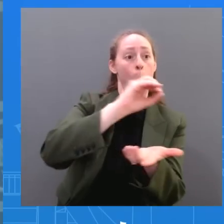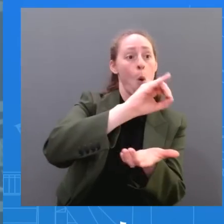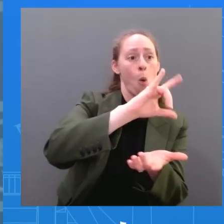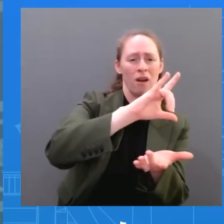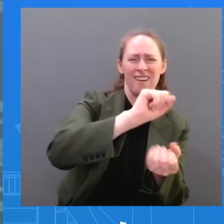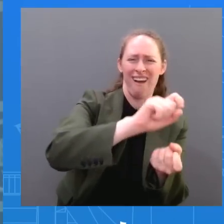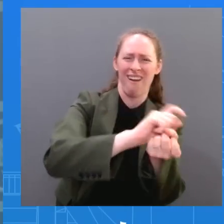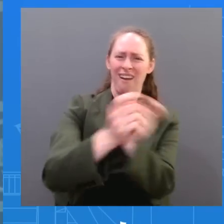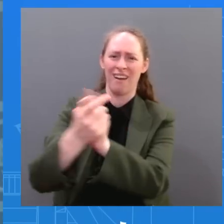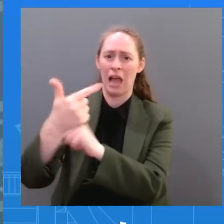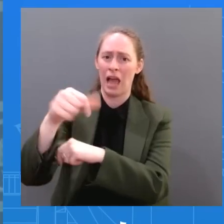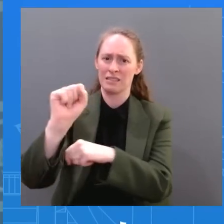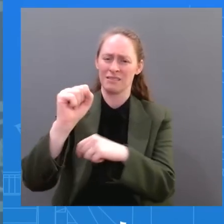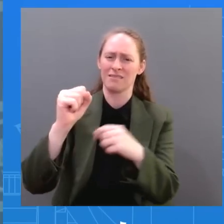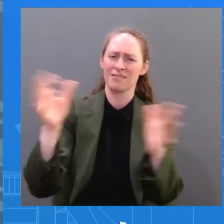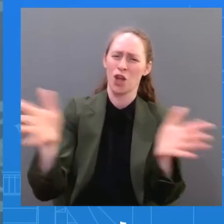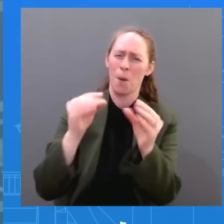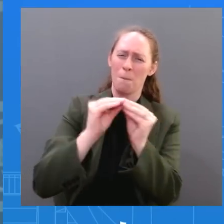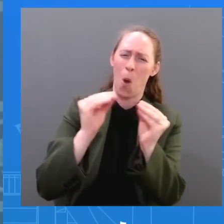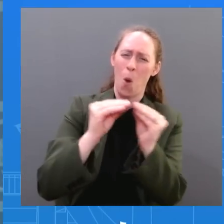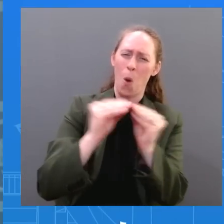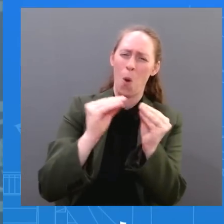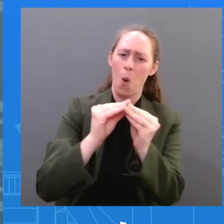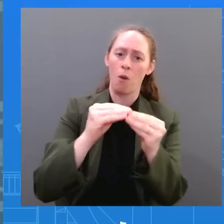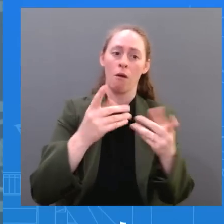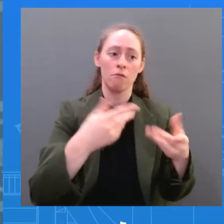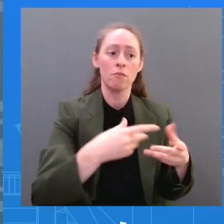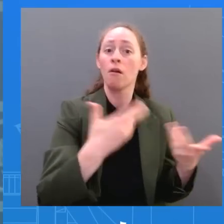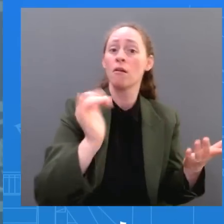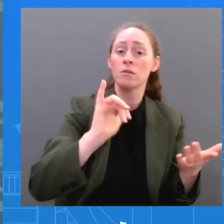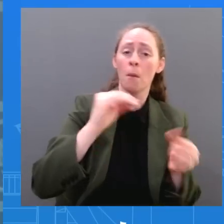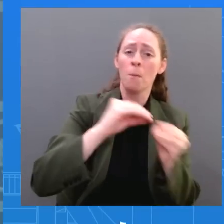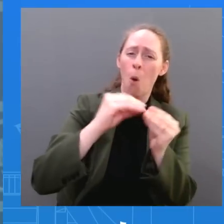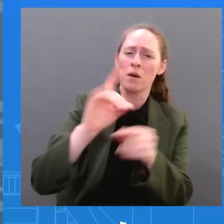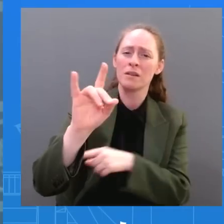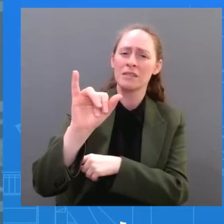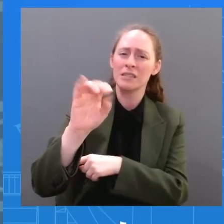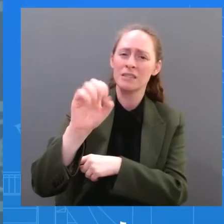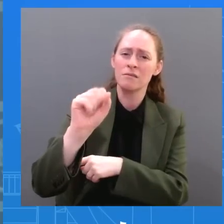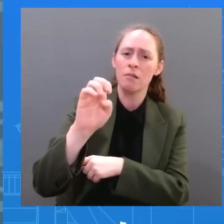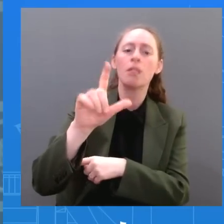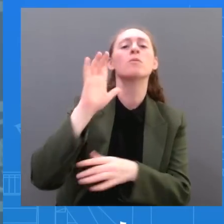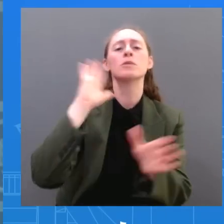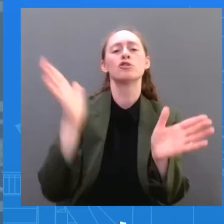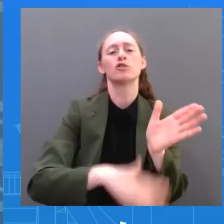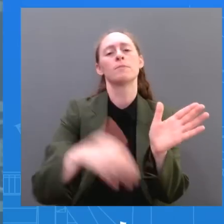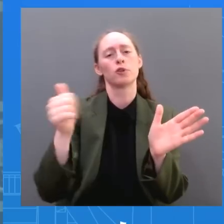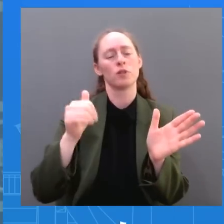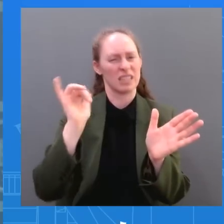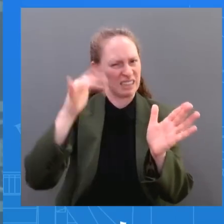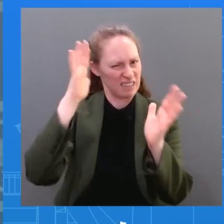come on down. And so that's what we're going to continue to work on. Go ahead. The Press: Thanks, Karine. On the China tariffs again,